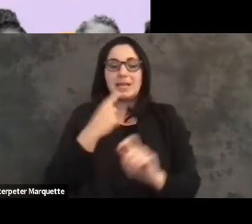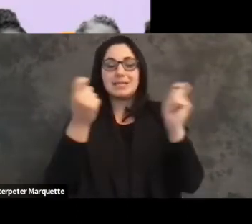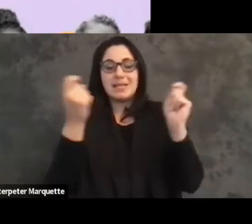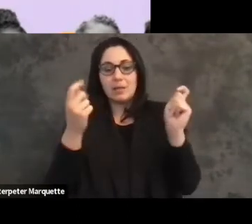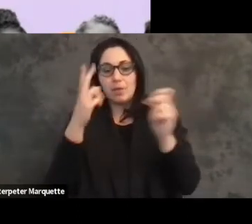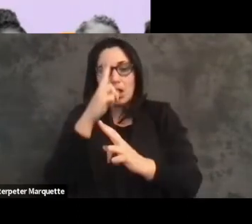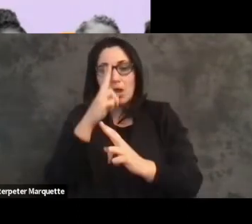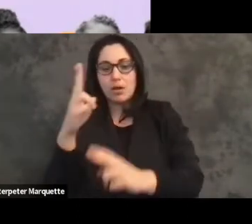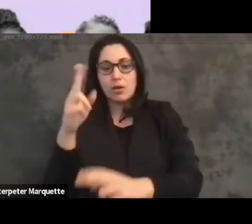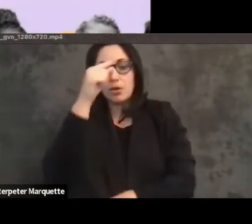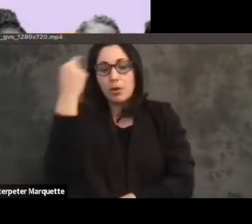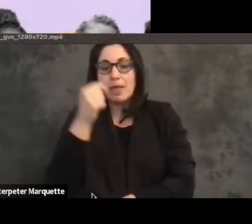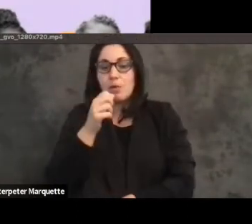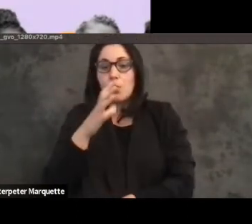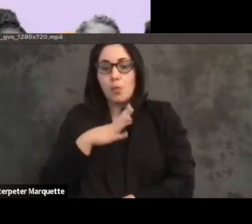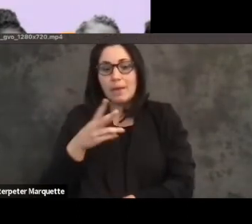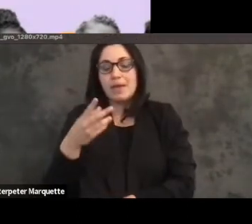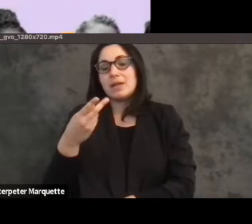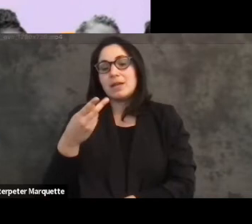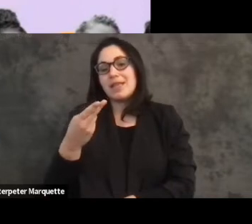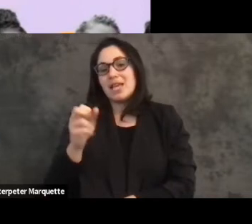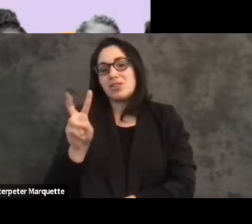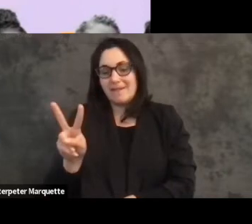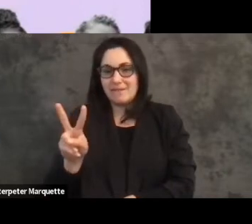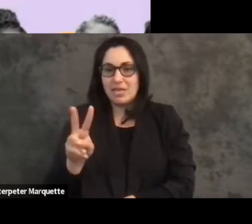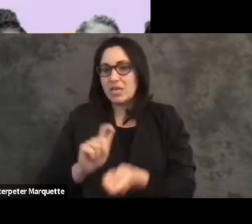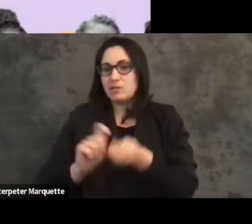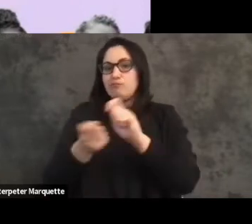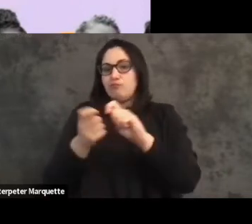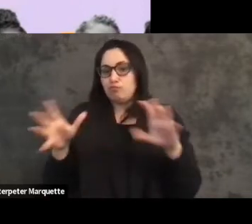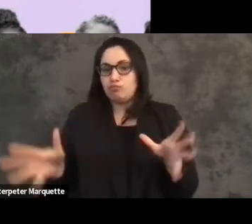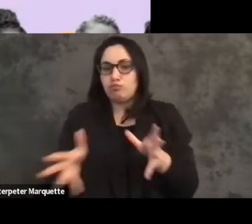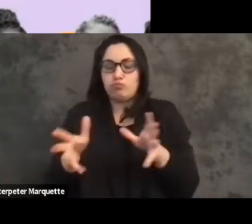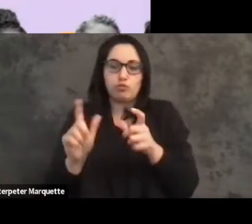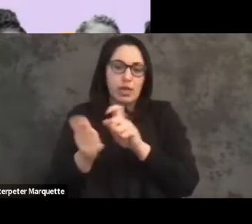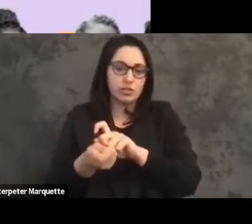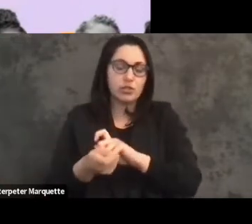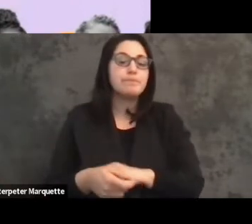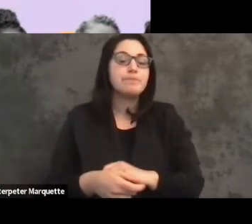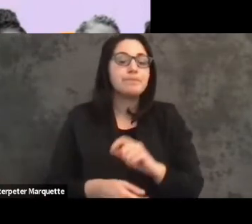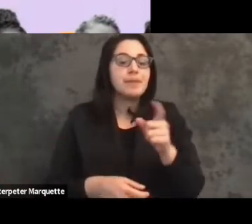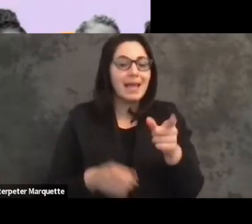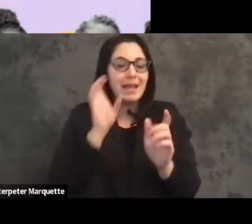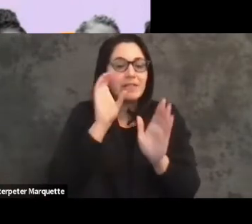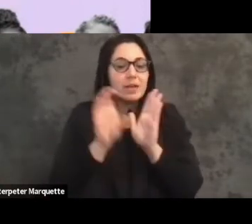off my shoulder over here. Behind me is a background that says celebrate and honor black